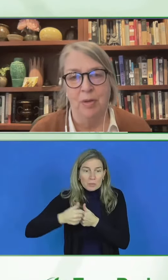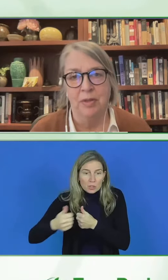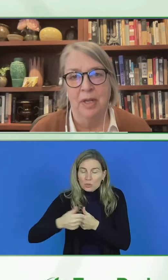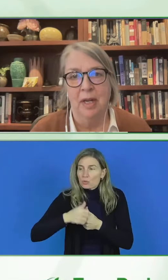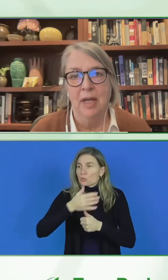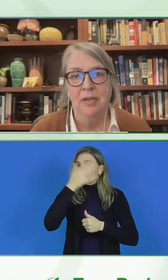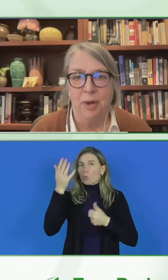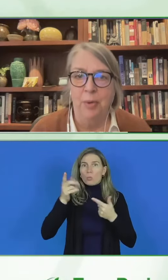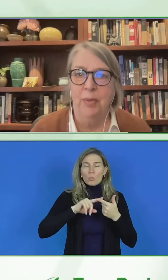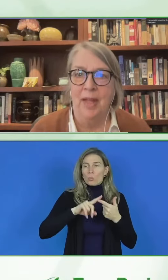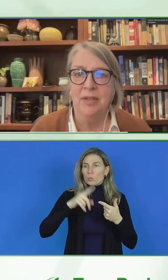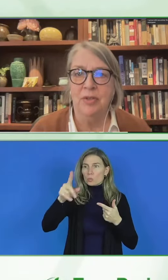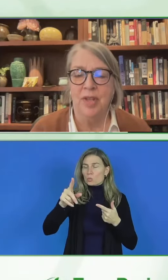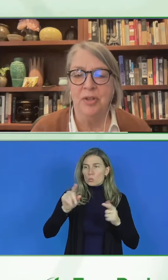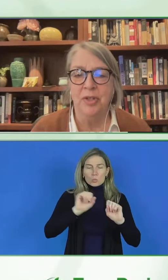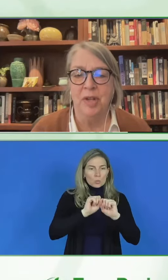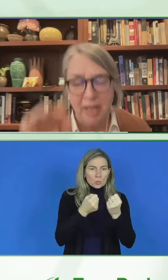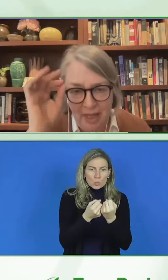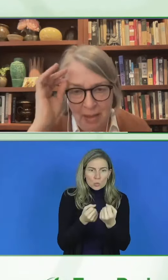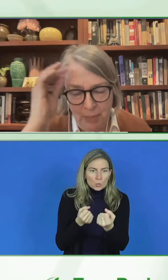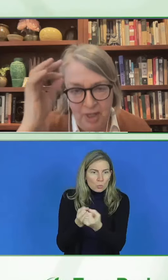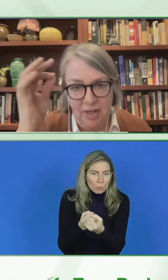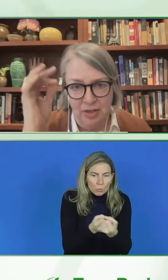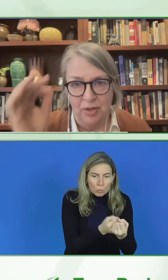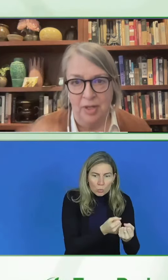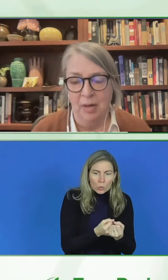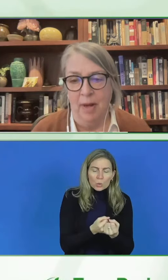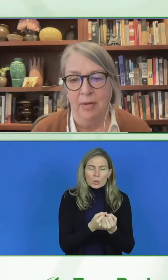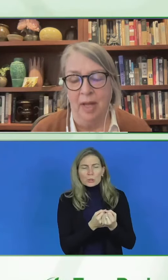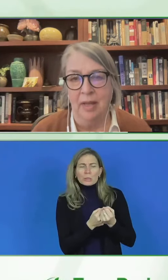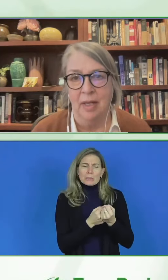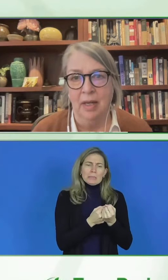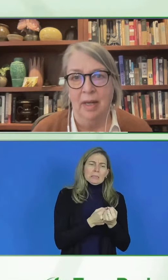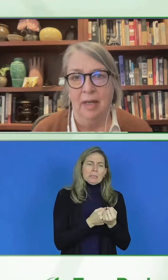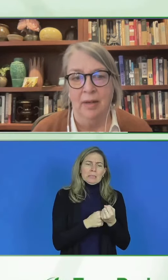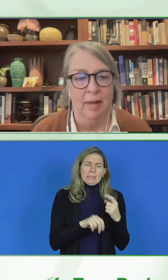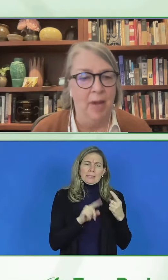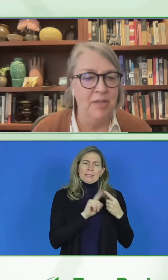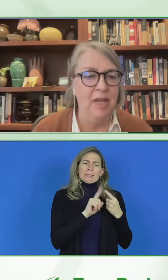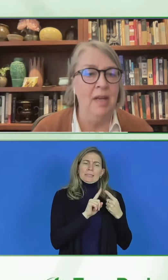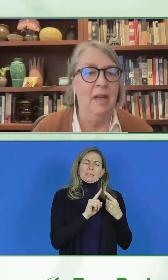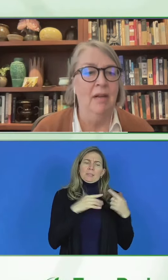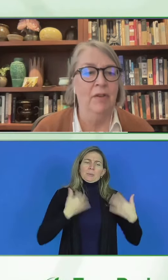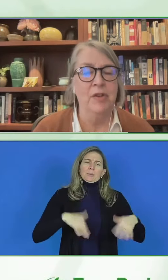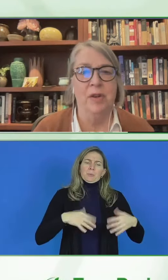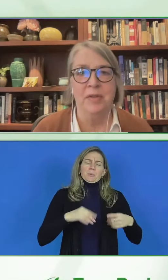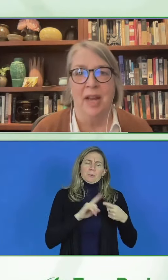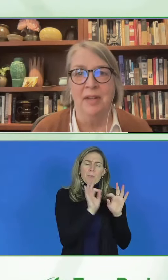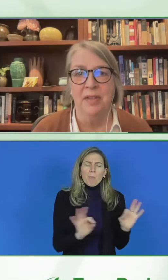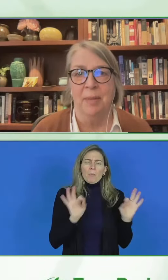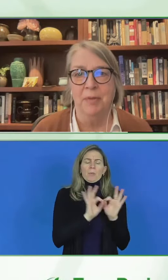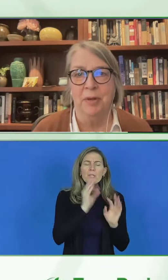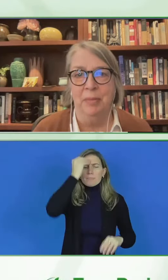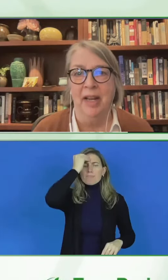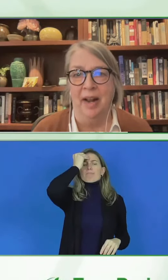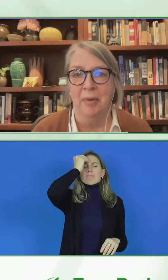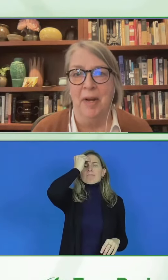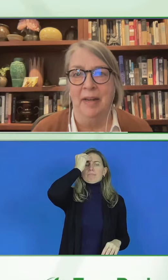So that's just a key piece to think about a thing. And I see Facundo has his hand up, so I will get out of the way.